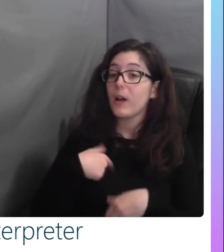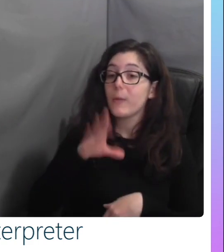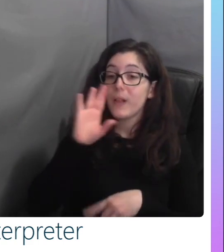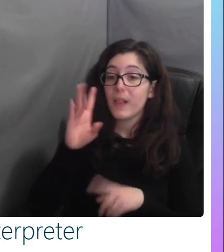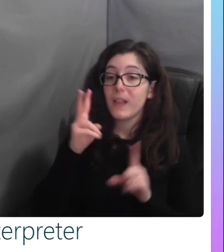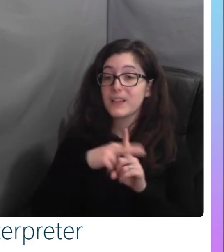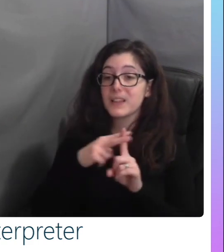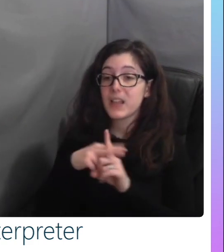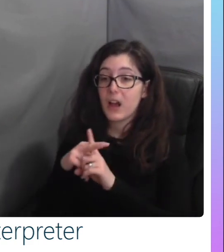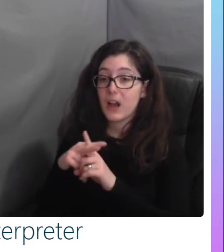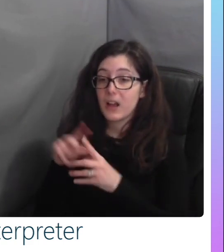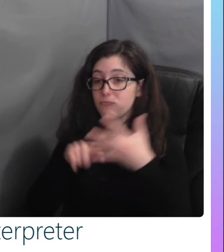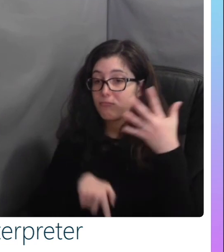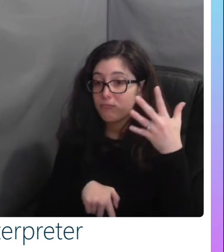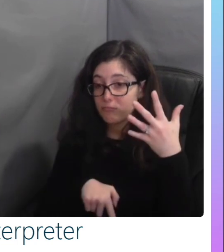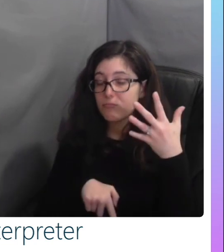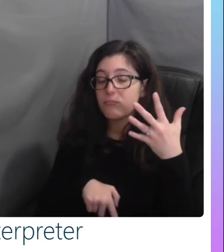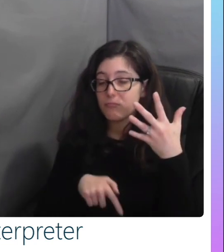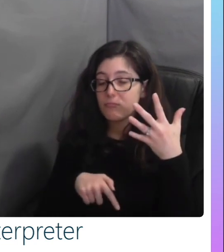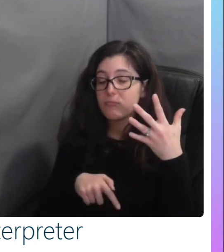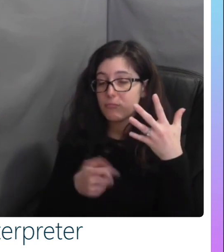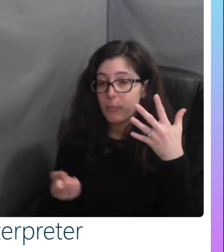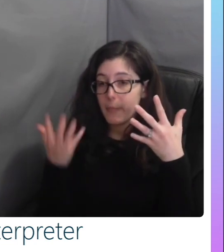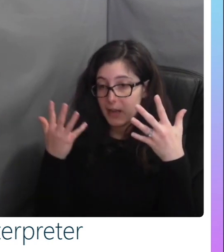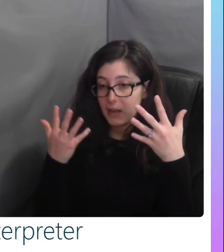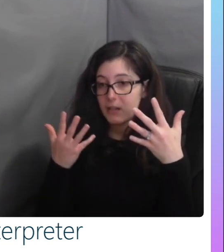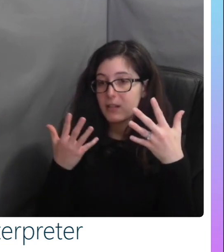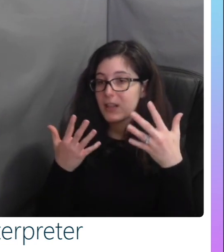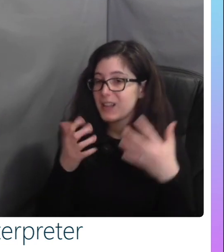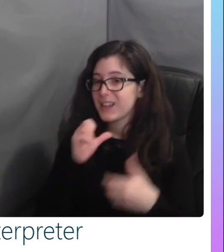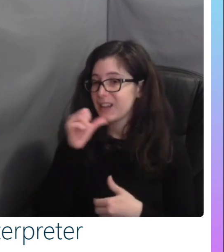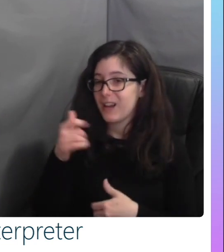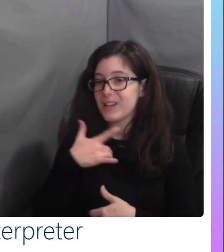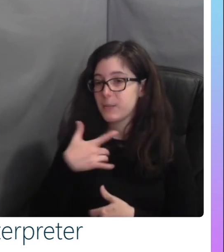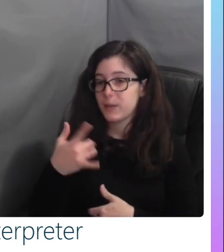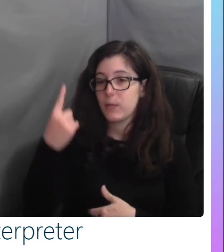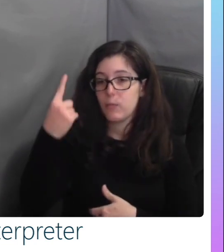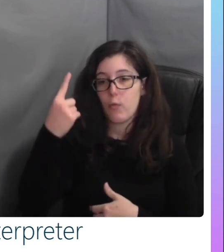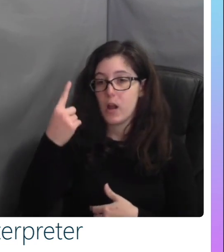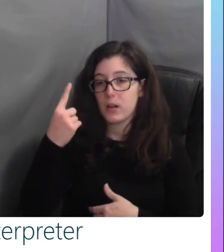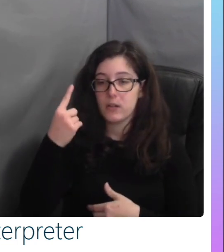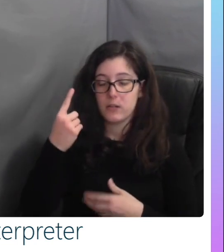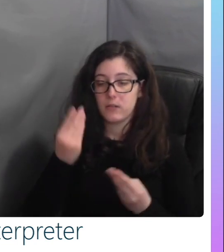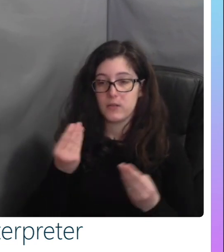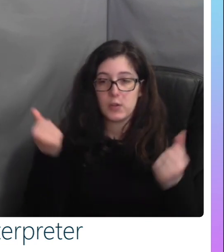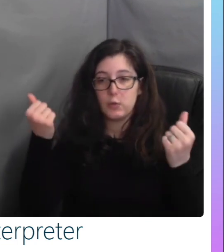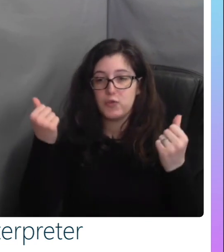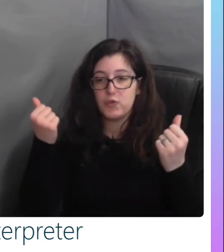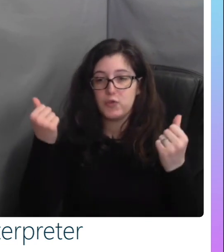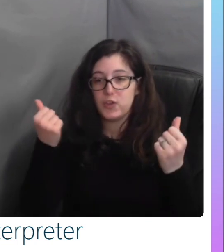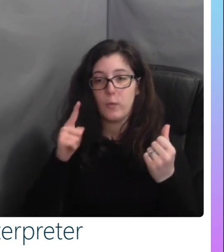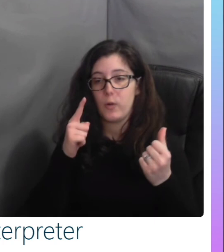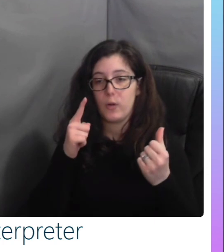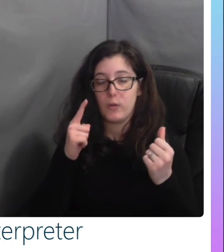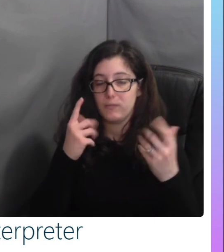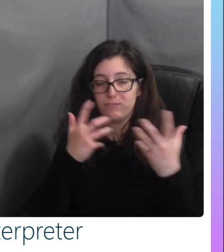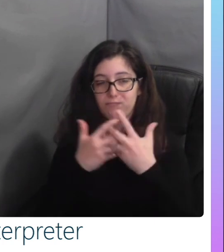and this is why it's not a one size fits all issue, but each business unit, each unit that's responsible